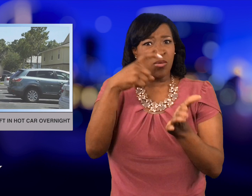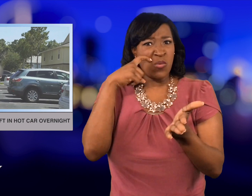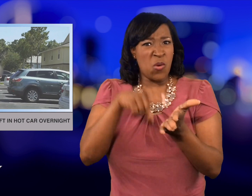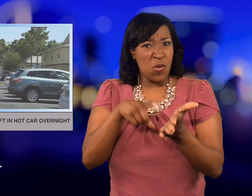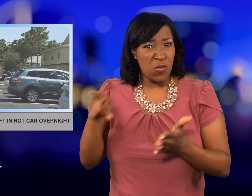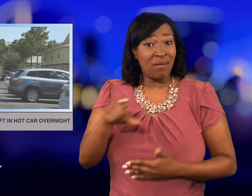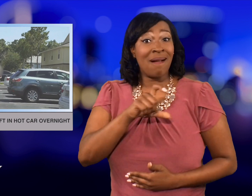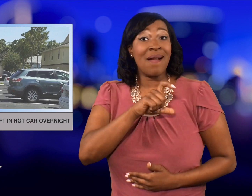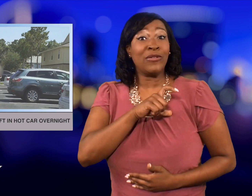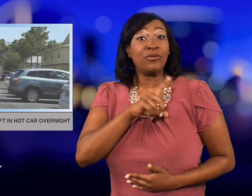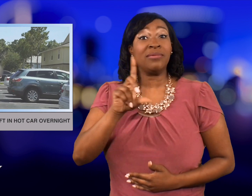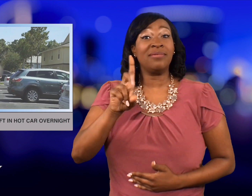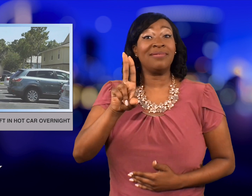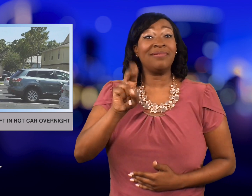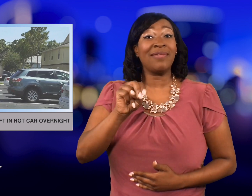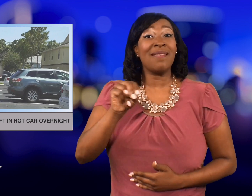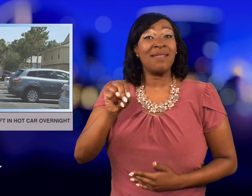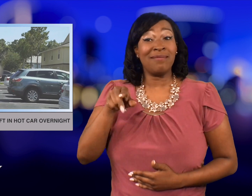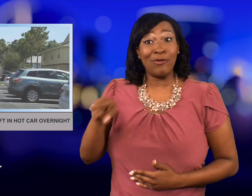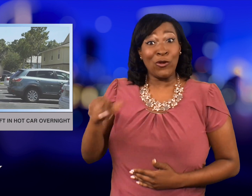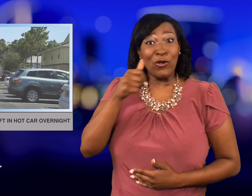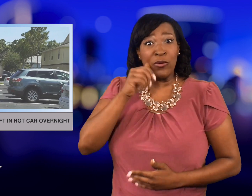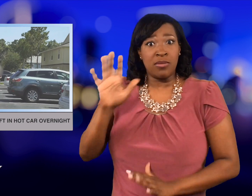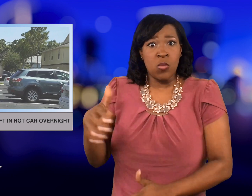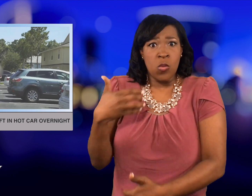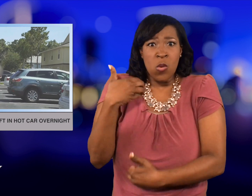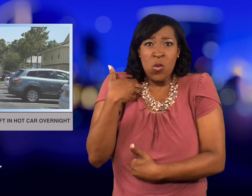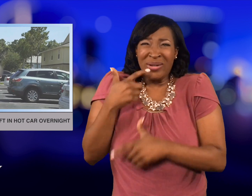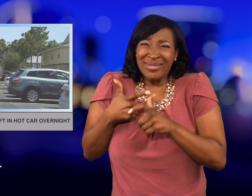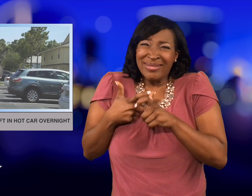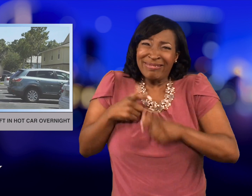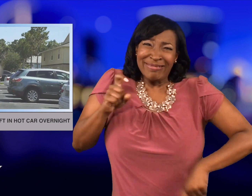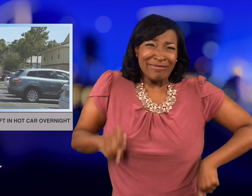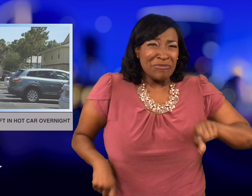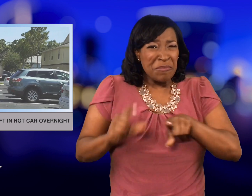In the video you see Dunn sprinting to his car with the little girl in his arms, jumping